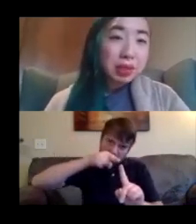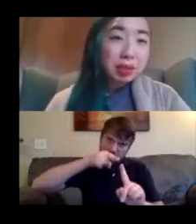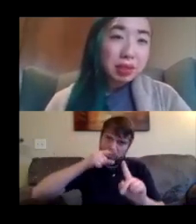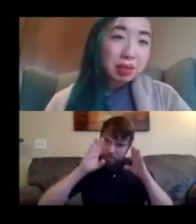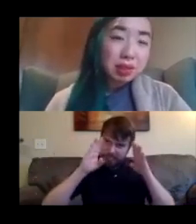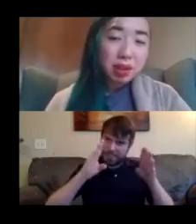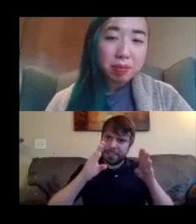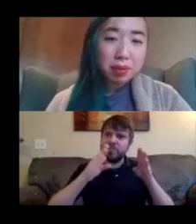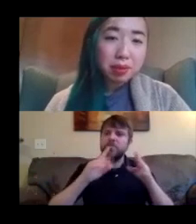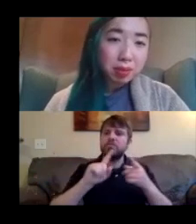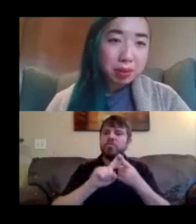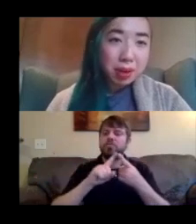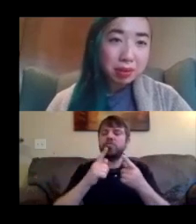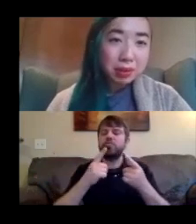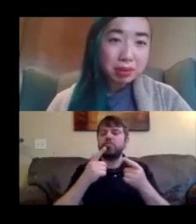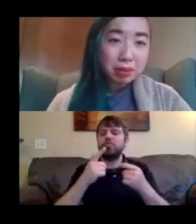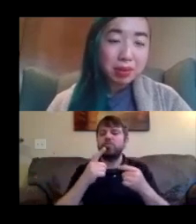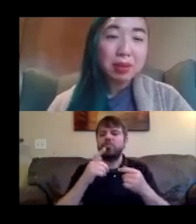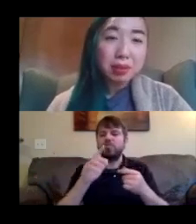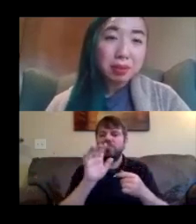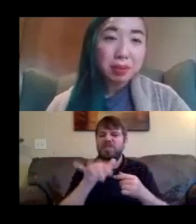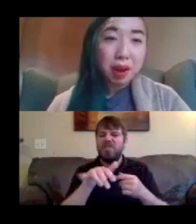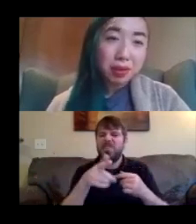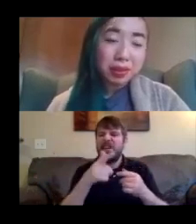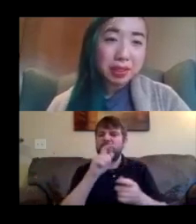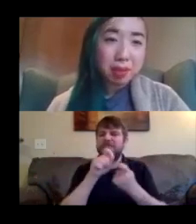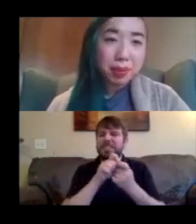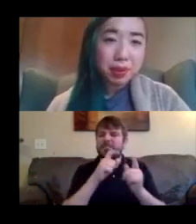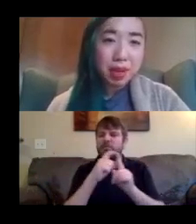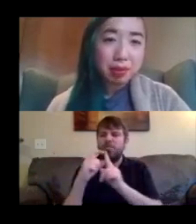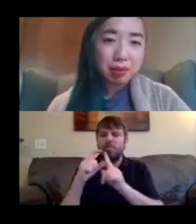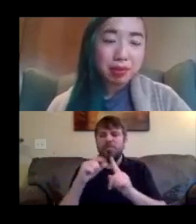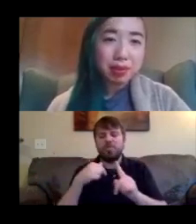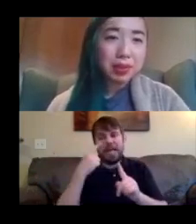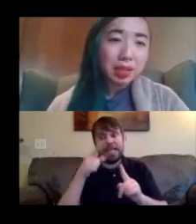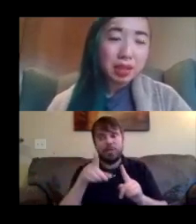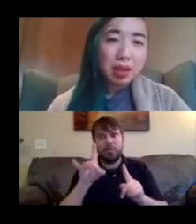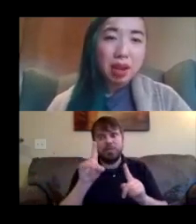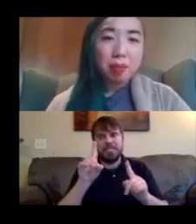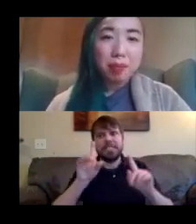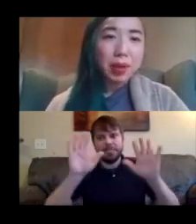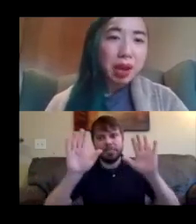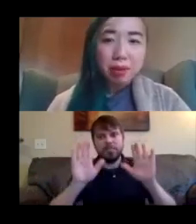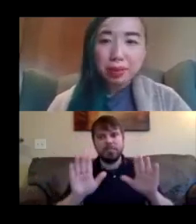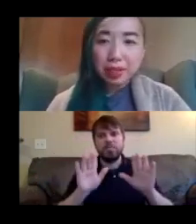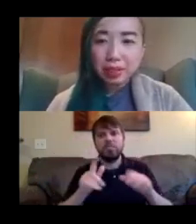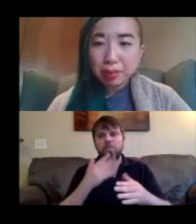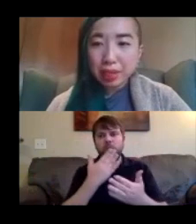did incredibly well. So thank you for offering this example of using whiteout and blank space.